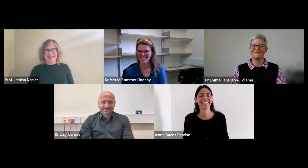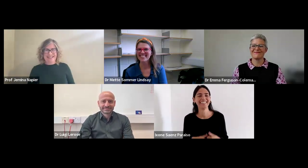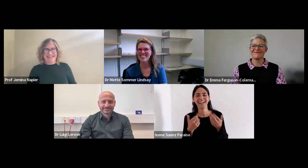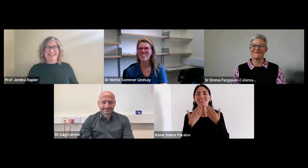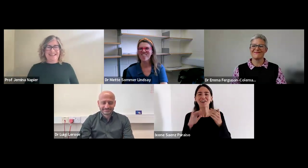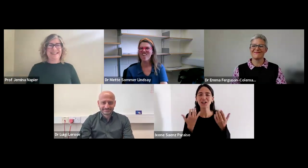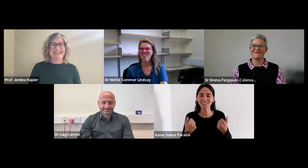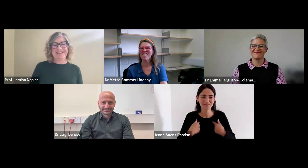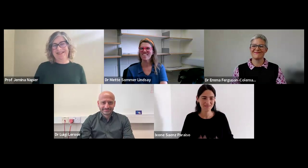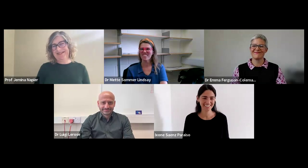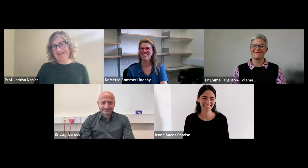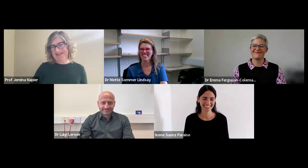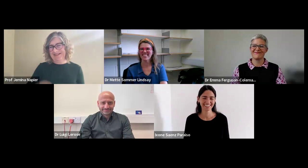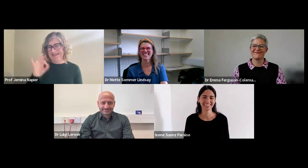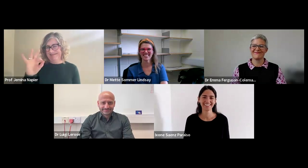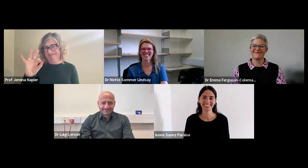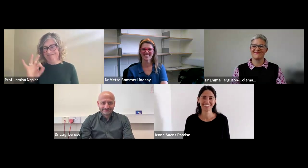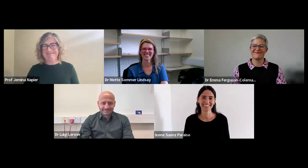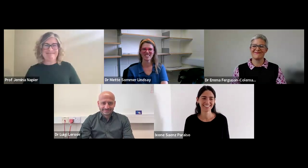living here, studying there, but thank you for having me.